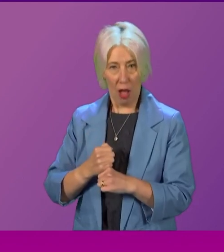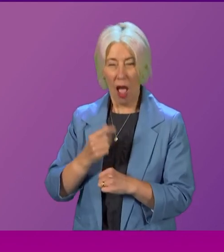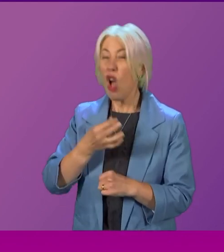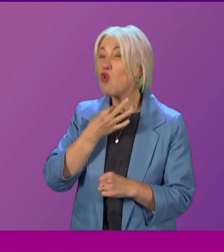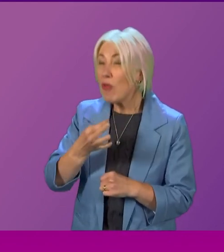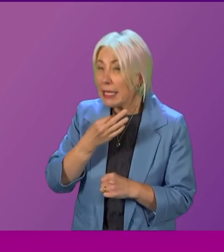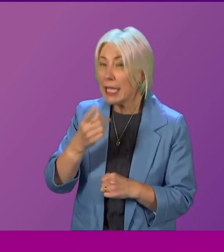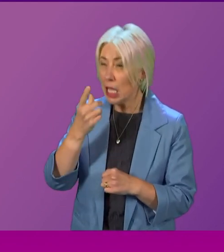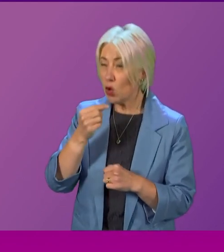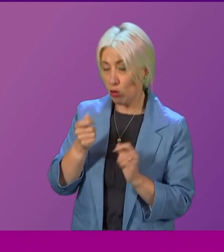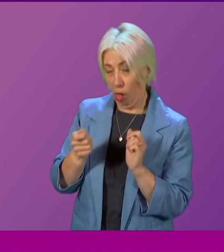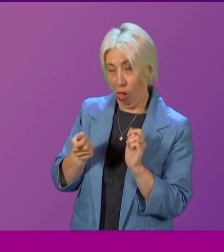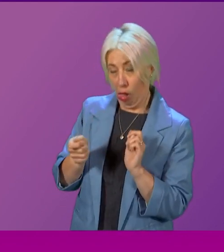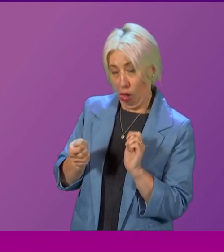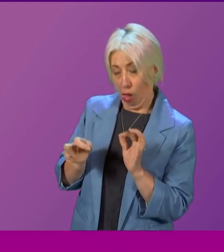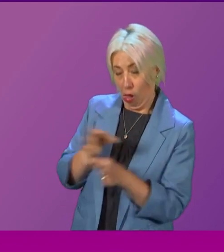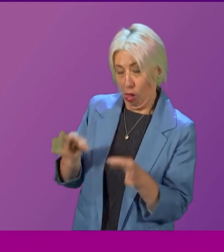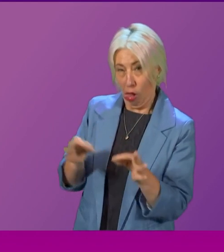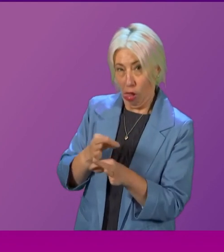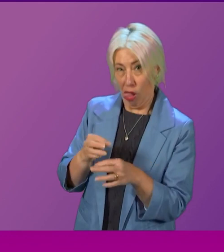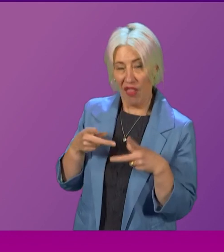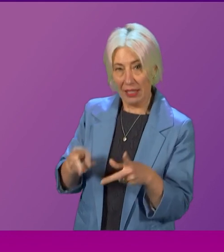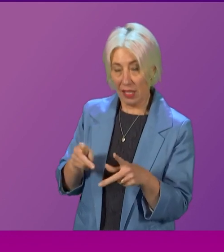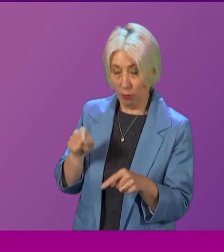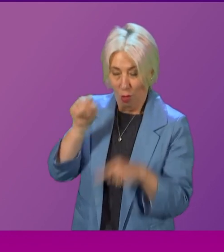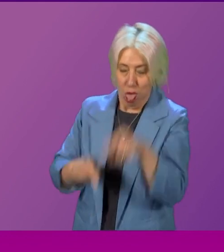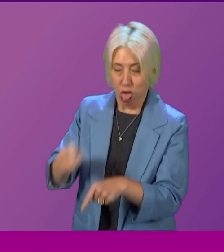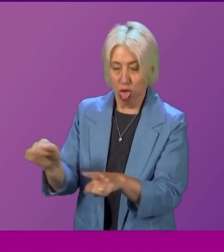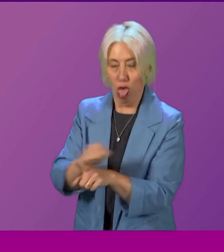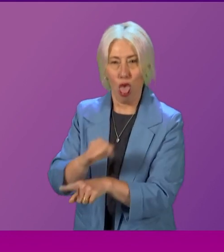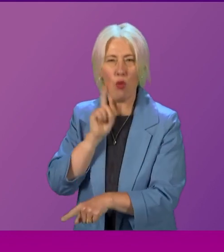order to attack women?